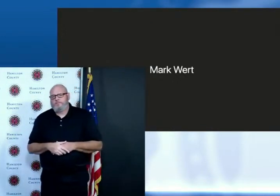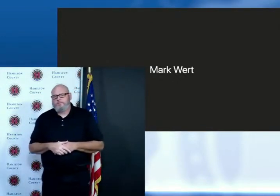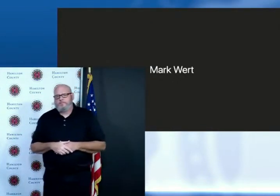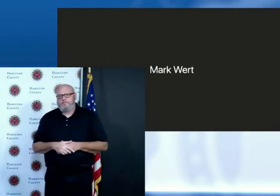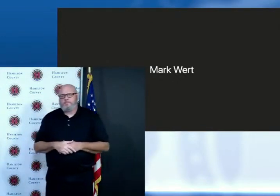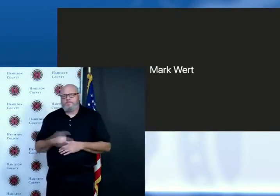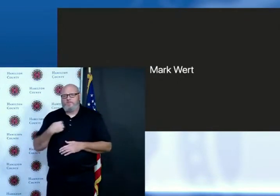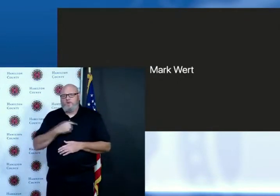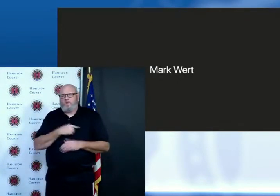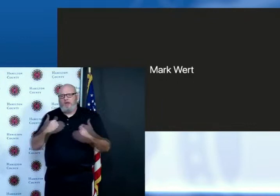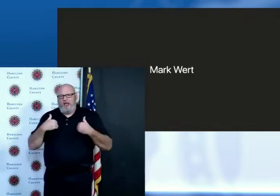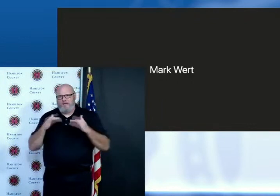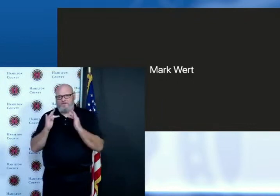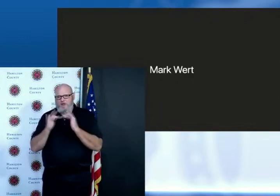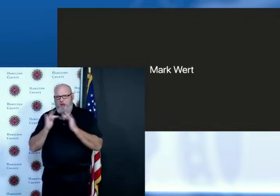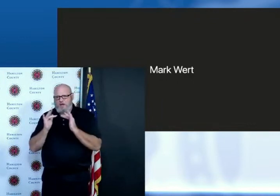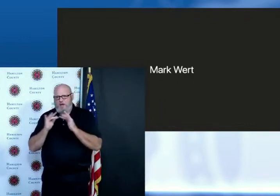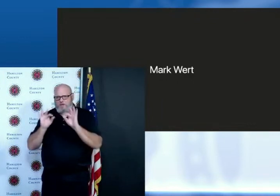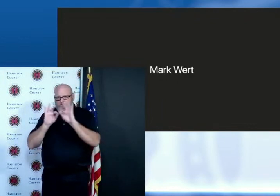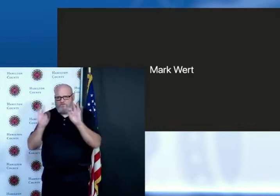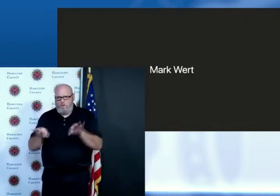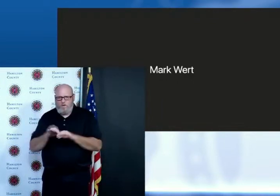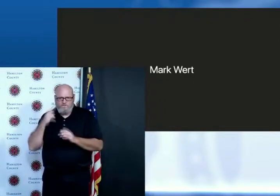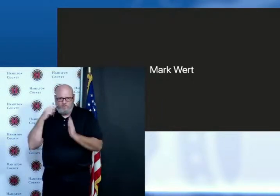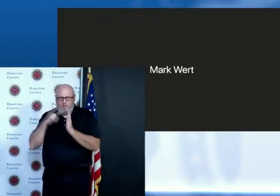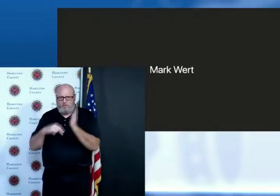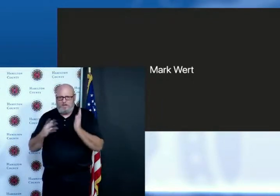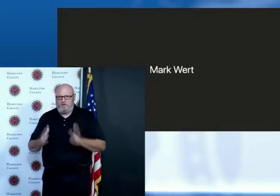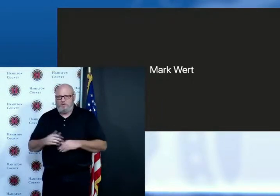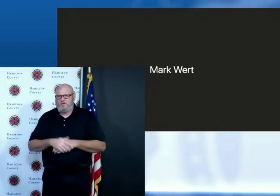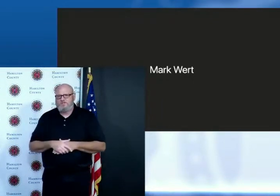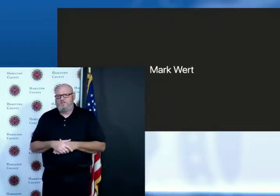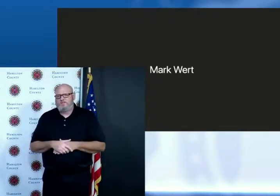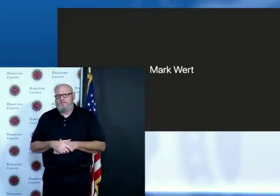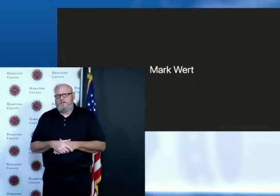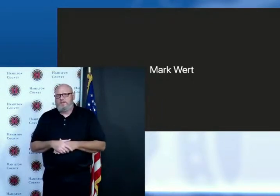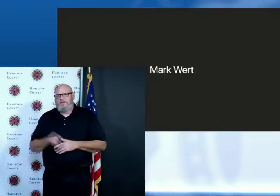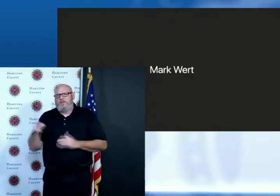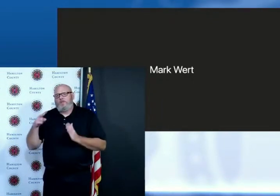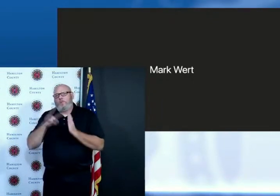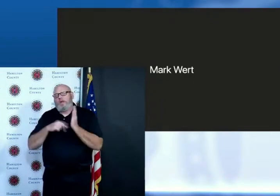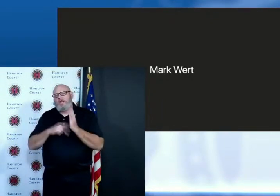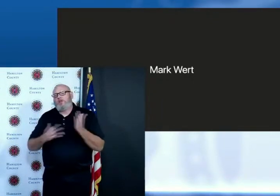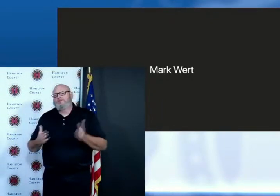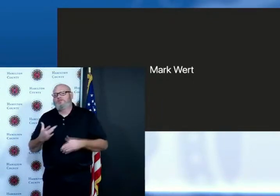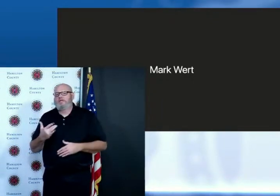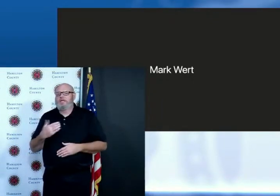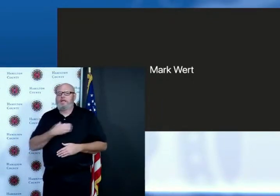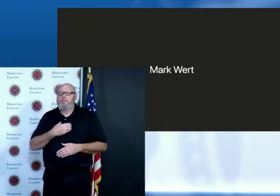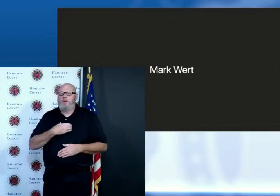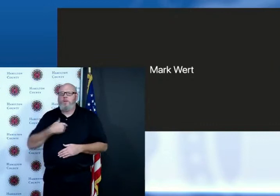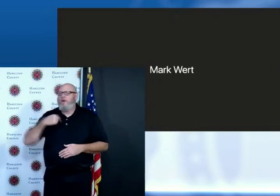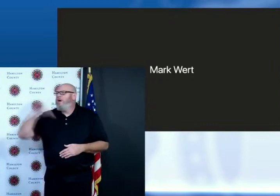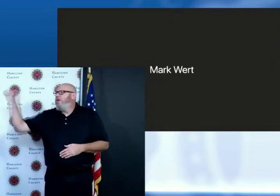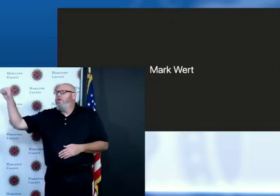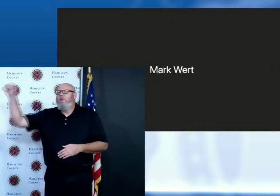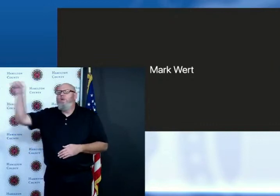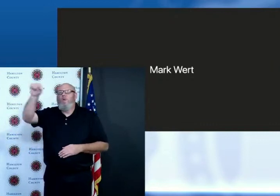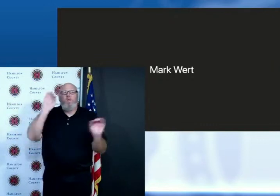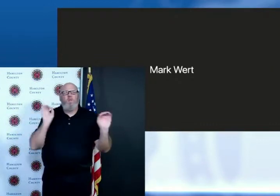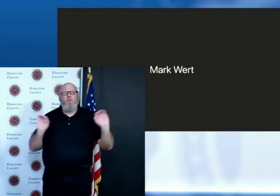is we get is we have to knock on so many doors you know is there any way to streamline this